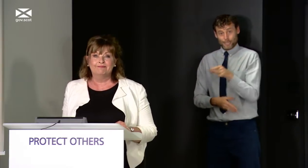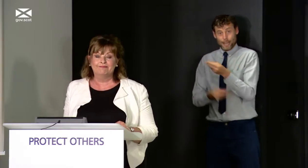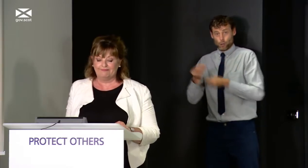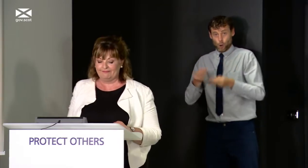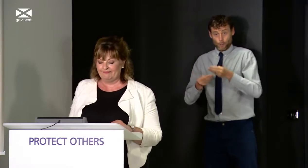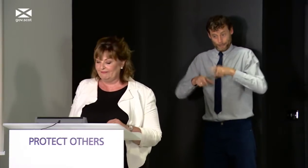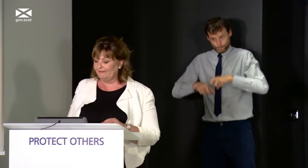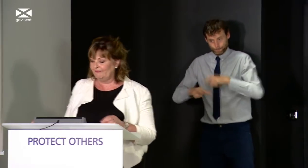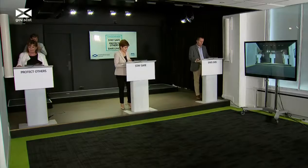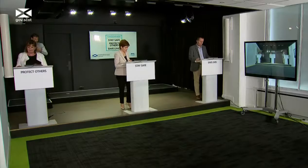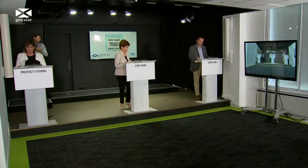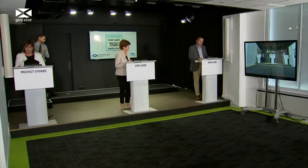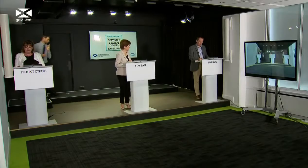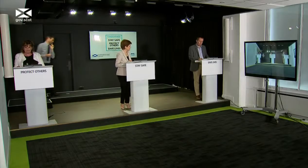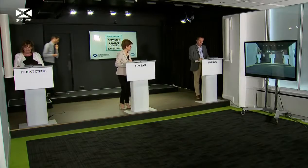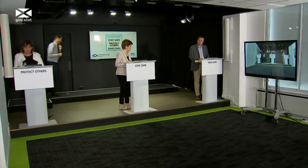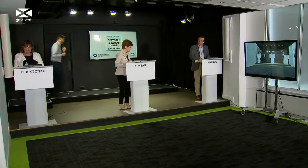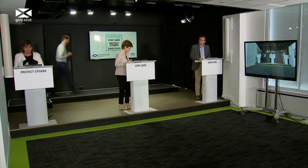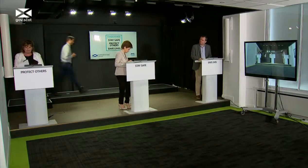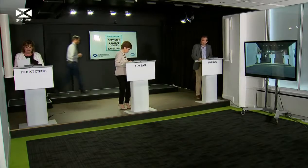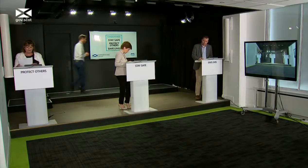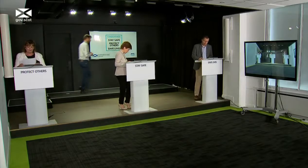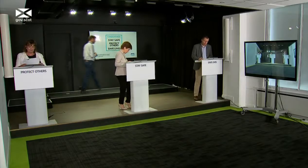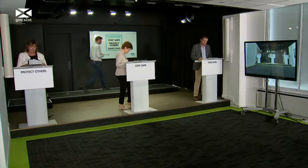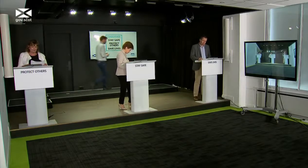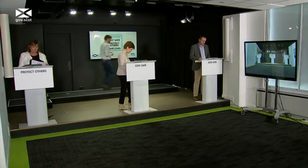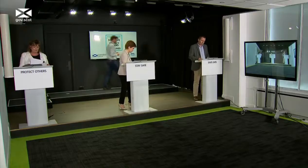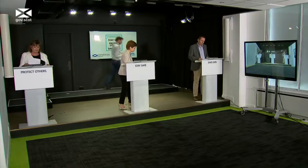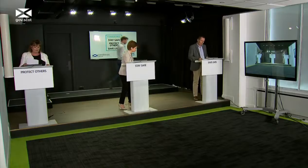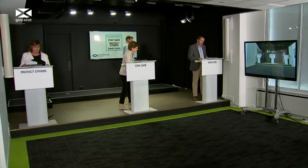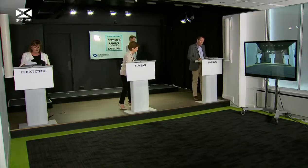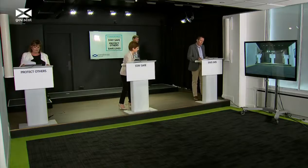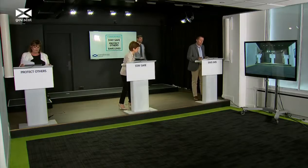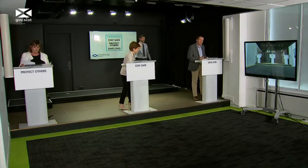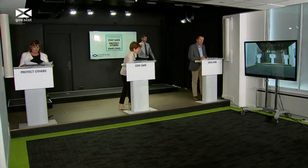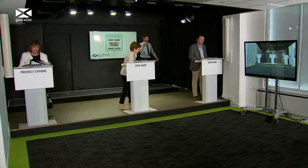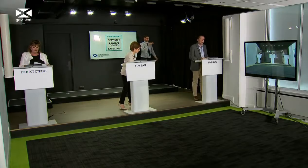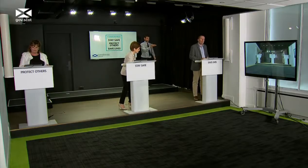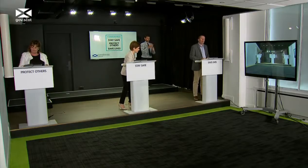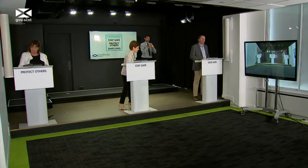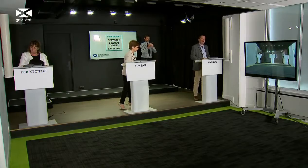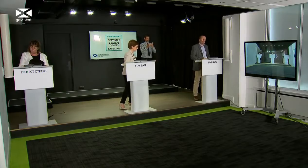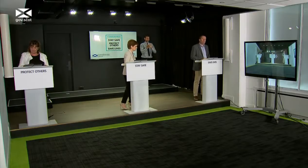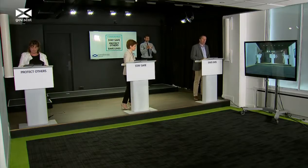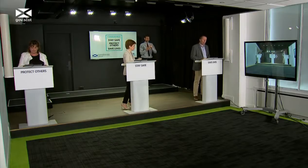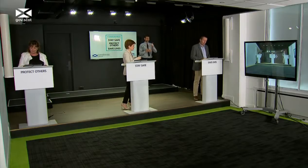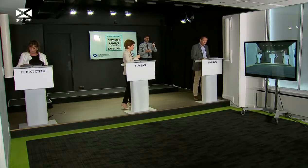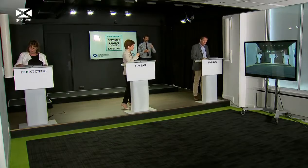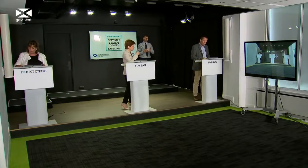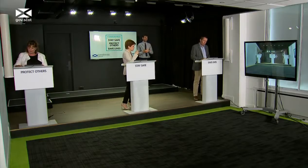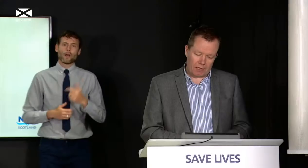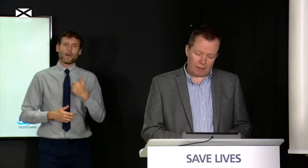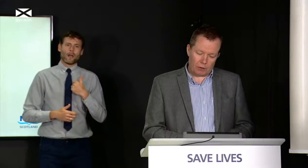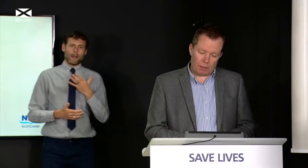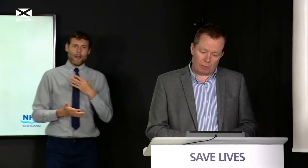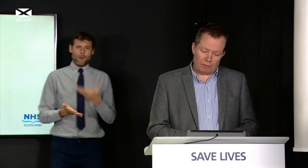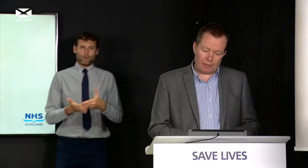Thank you Fiona. And lastly I'll hand over to Jason to say a few words. Thank you, First Minister. I wanted to take the opportunity today to speak